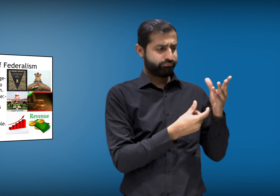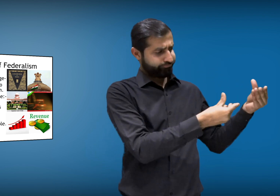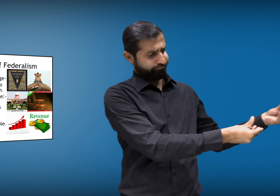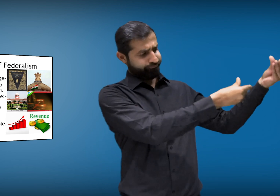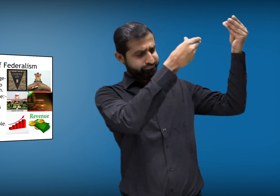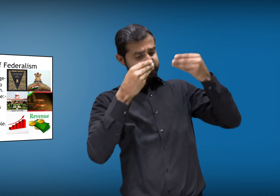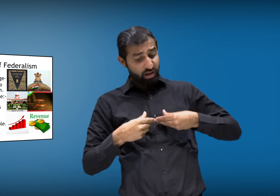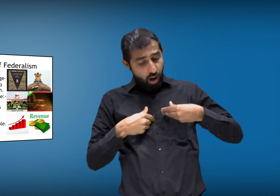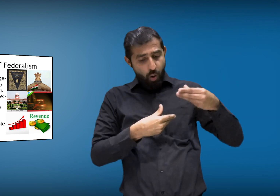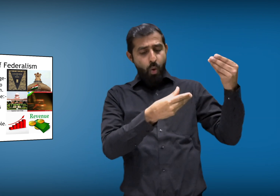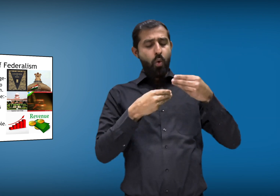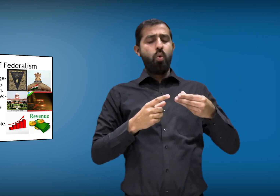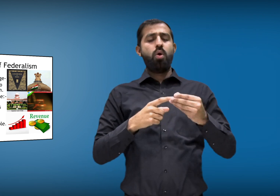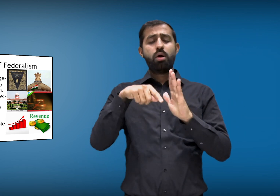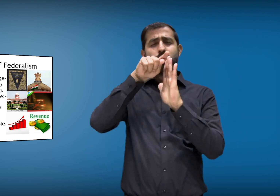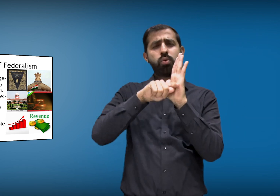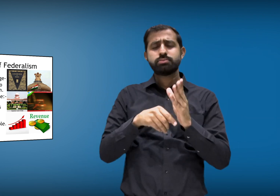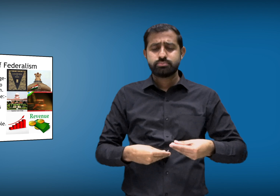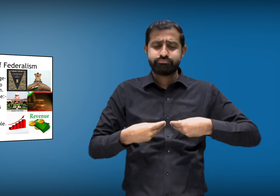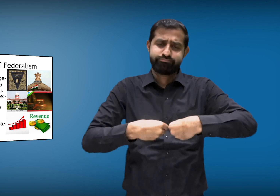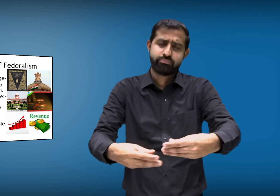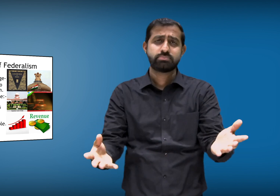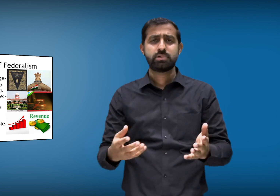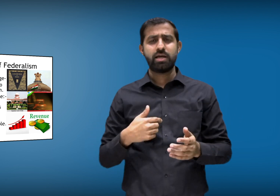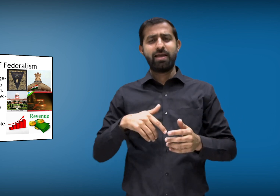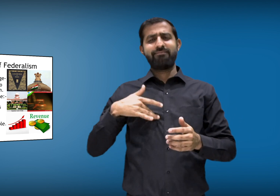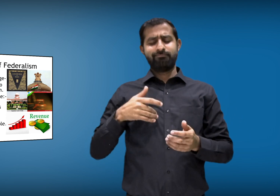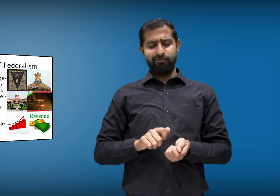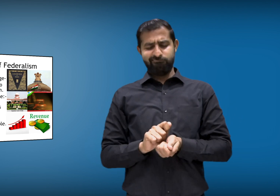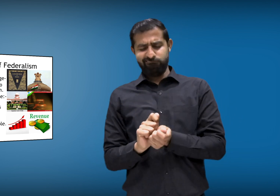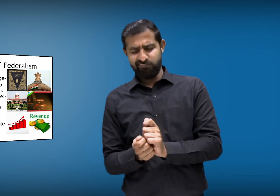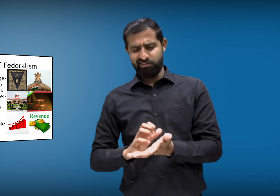the Constitution in ruling the country. The Central government passes on the